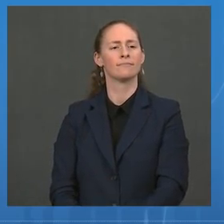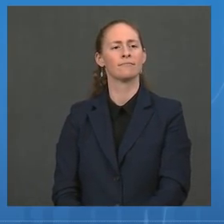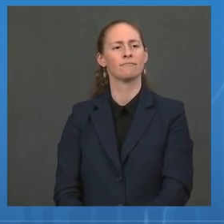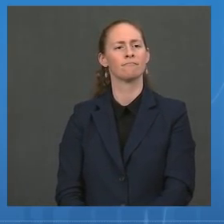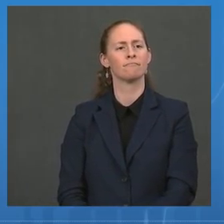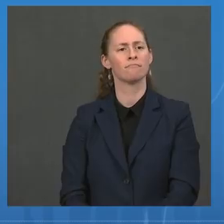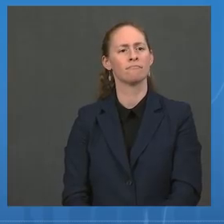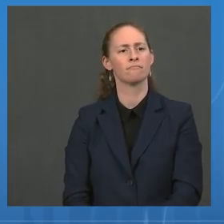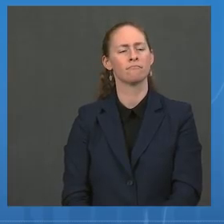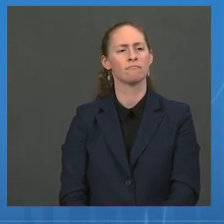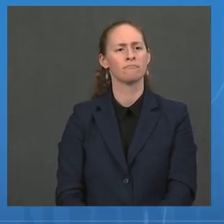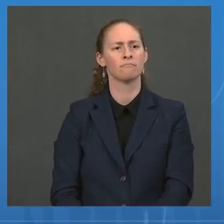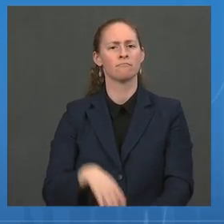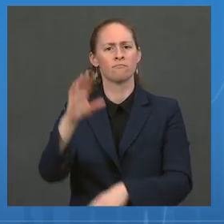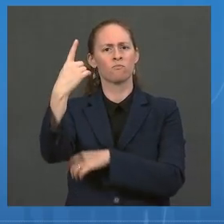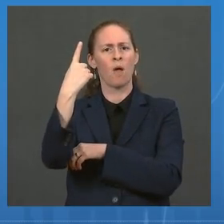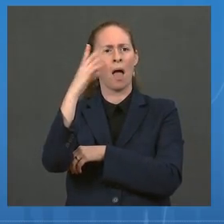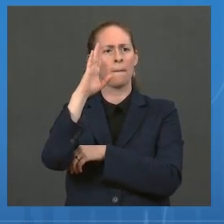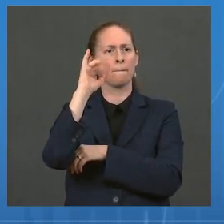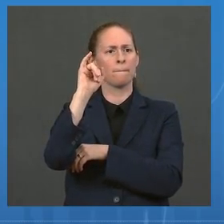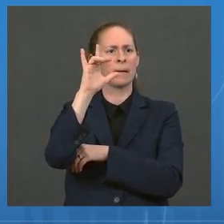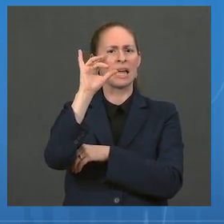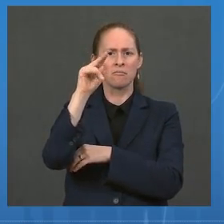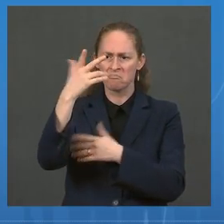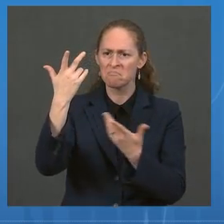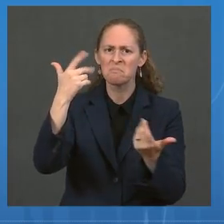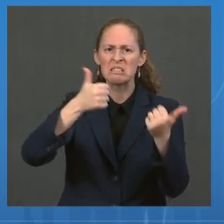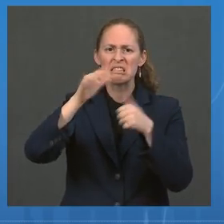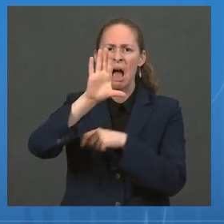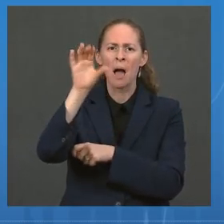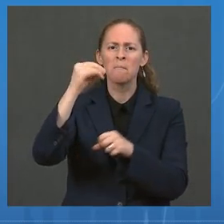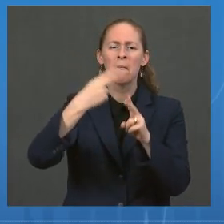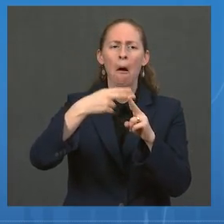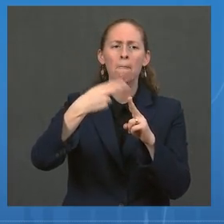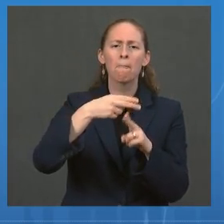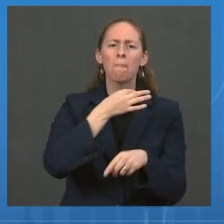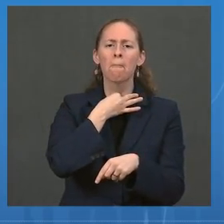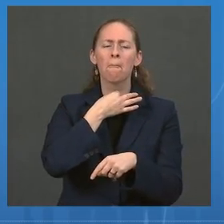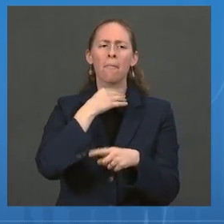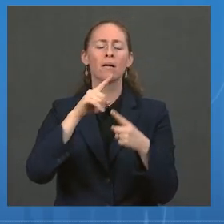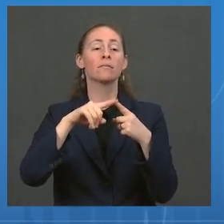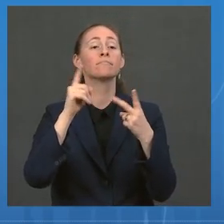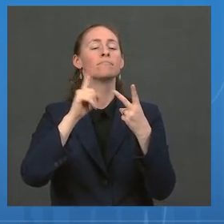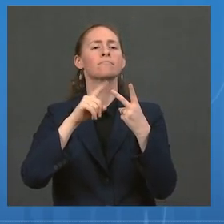in tests from? And then, you mentioned just now that your -- that you think of the --